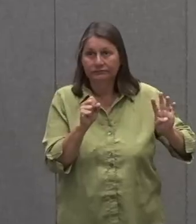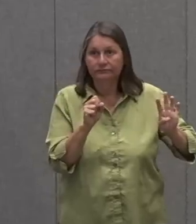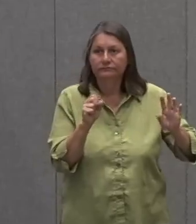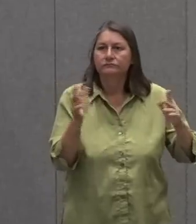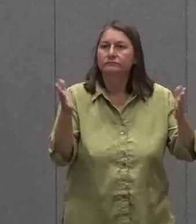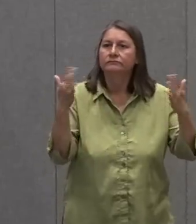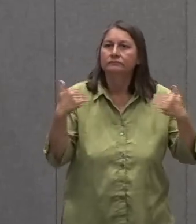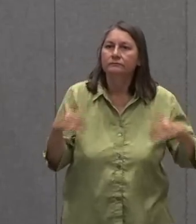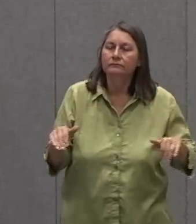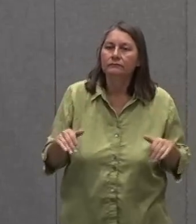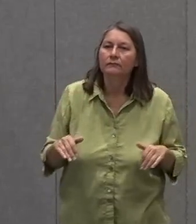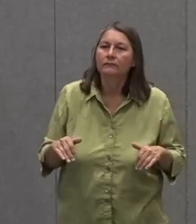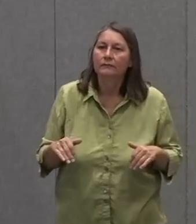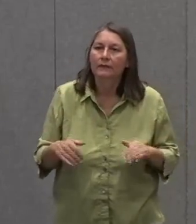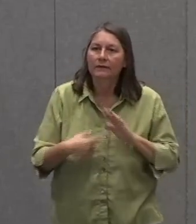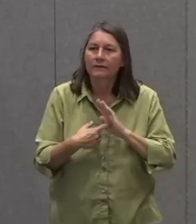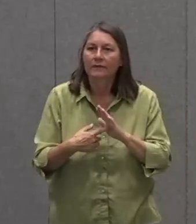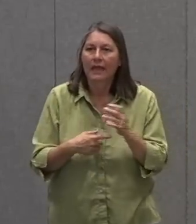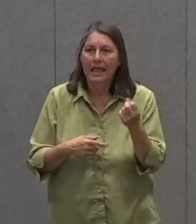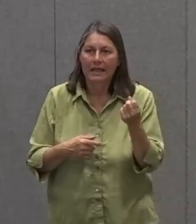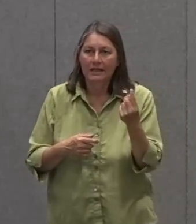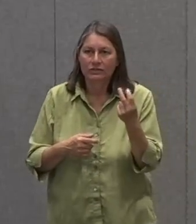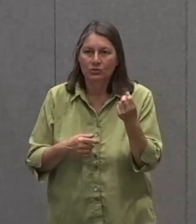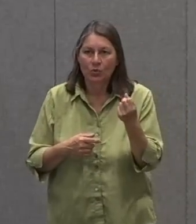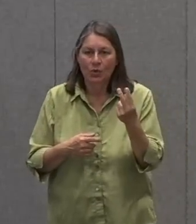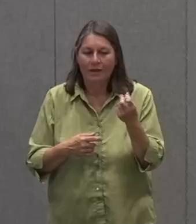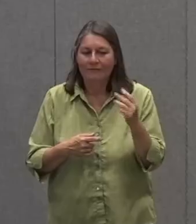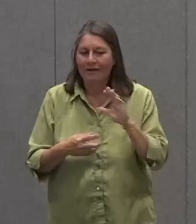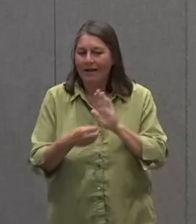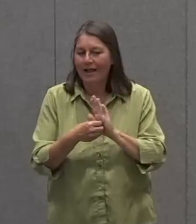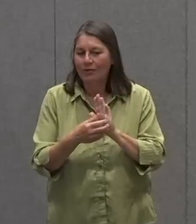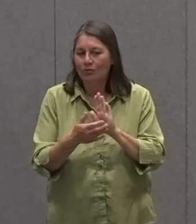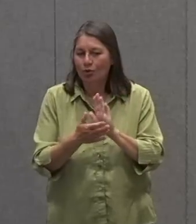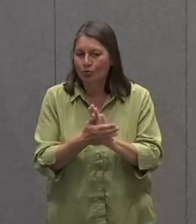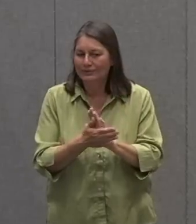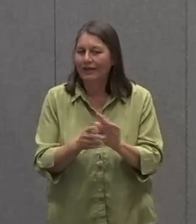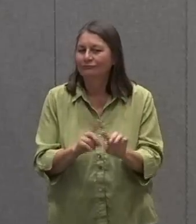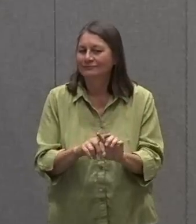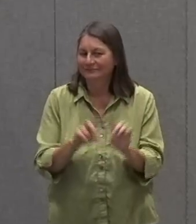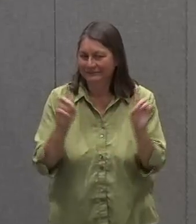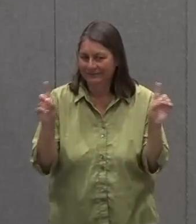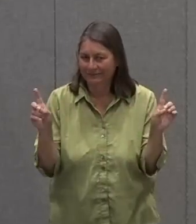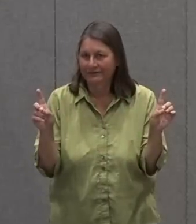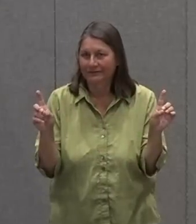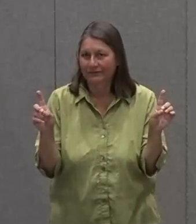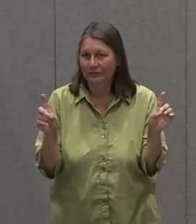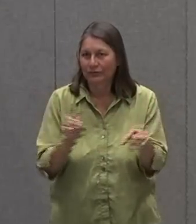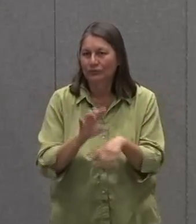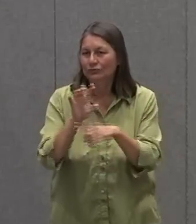You'll notice I wrote mine really odd. When we're writing our factors, we don't write it like this.